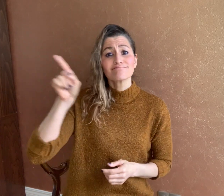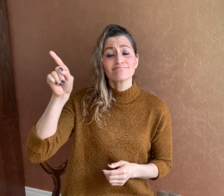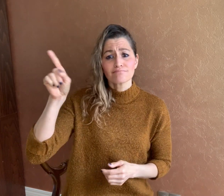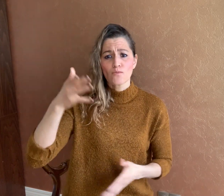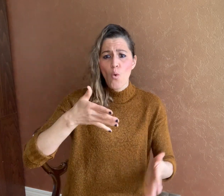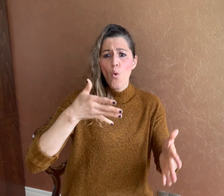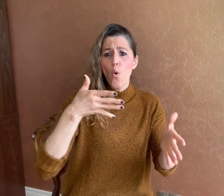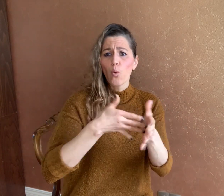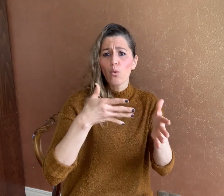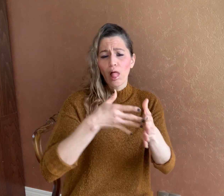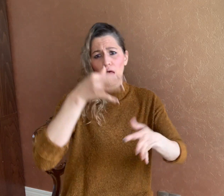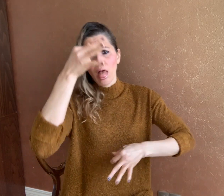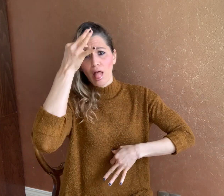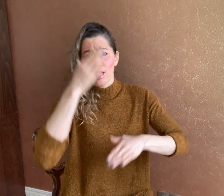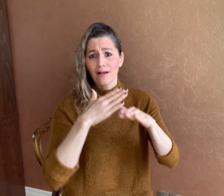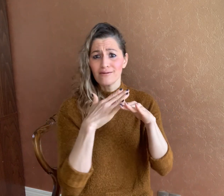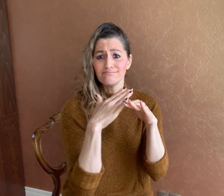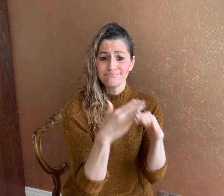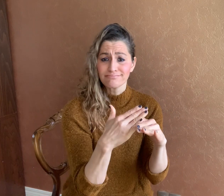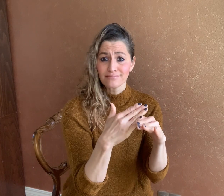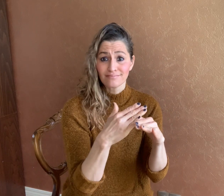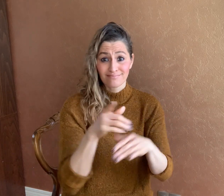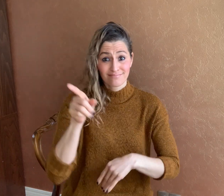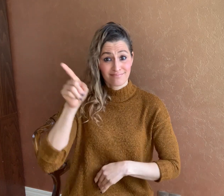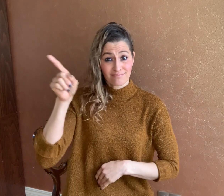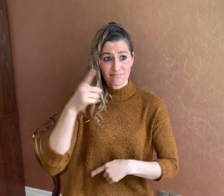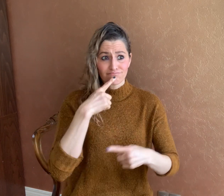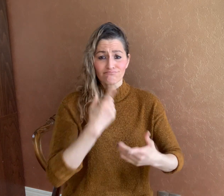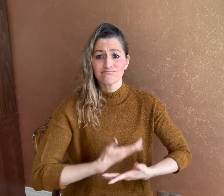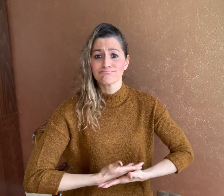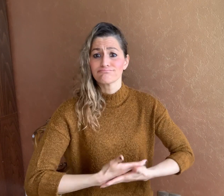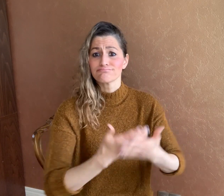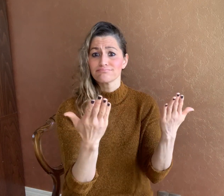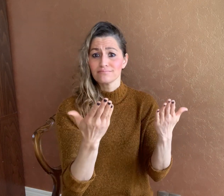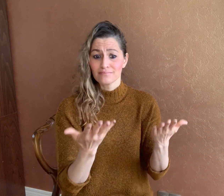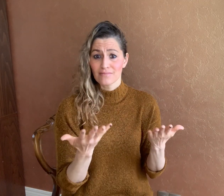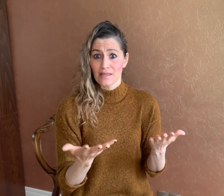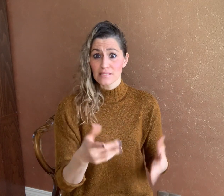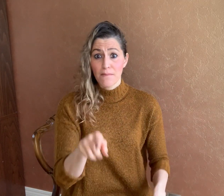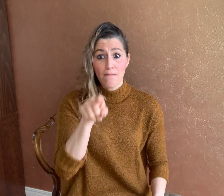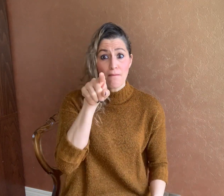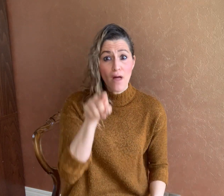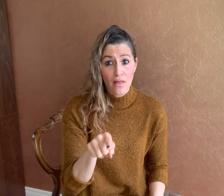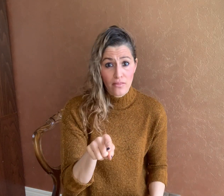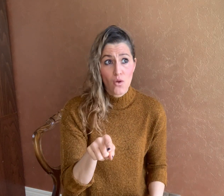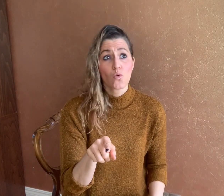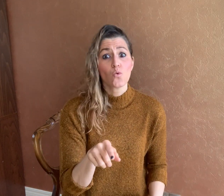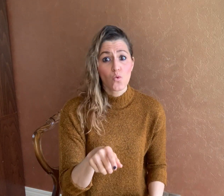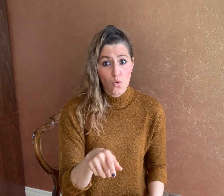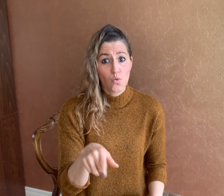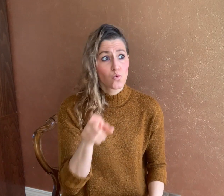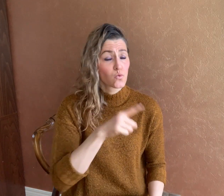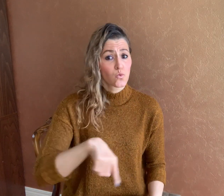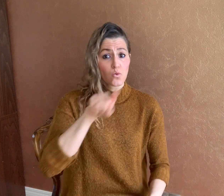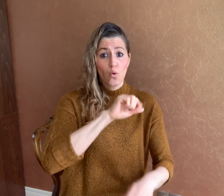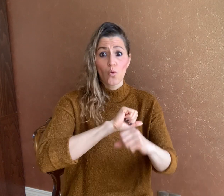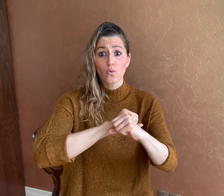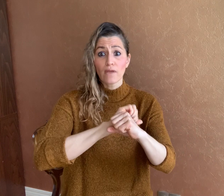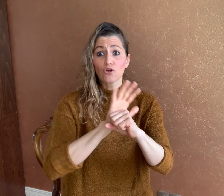The Centers for Disease Control and Prevention (CDC) announced